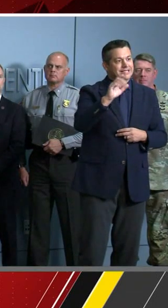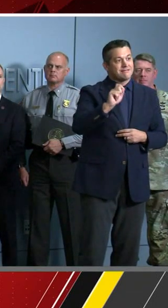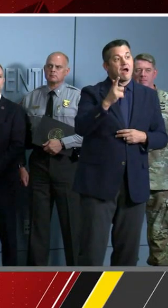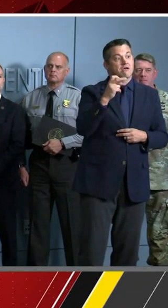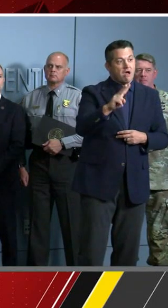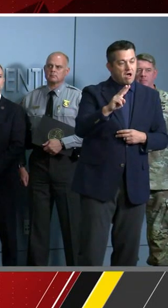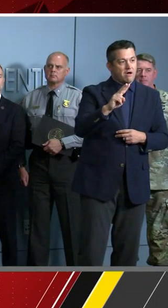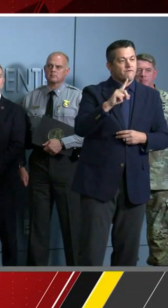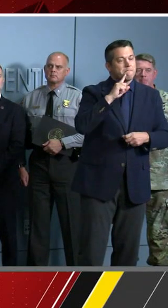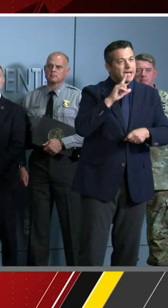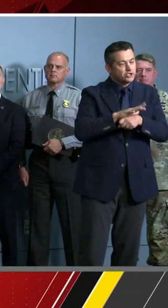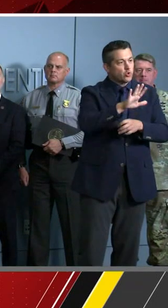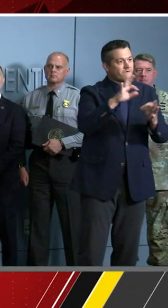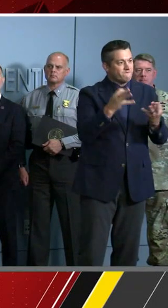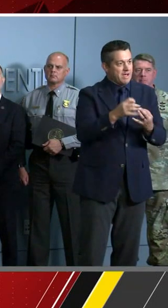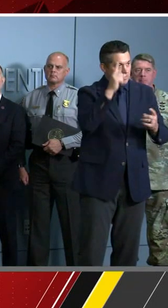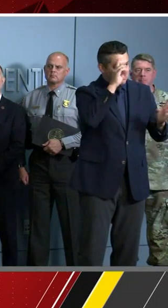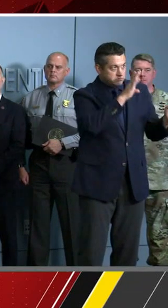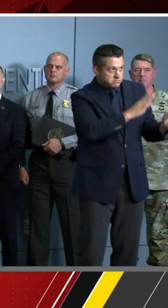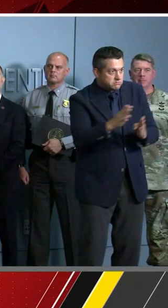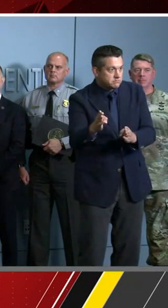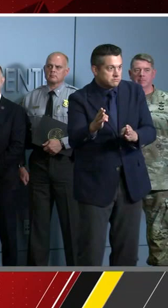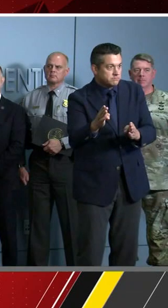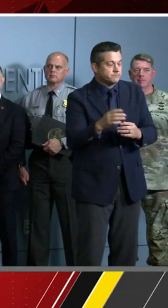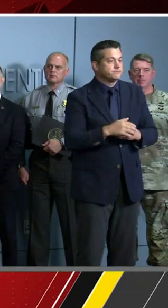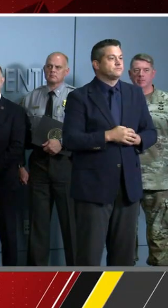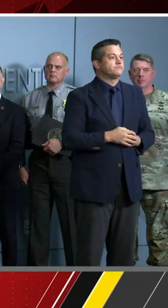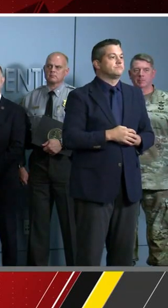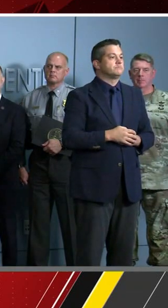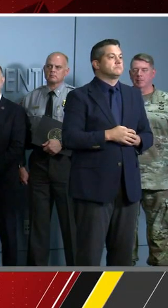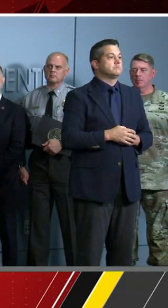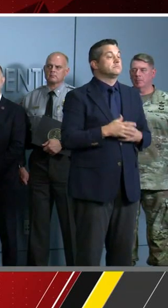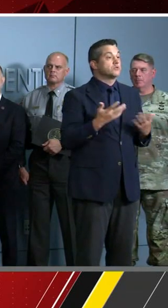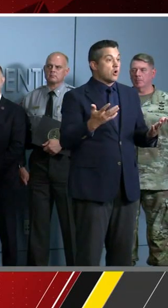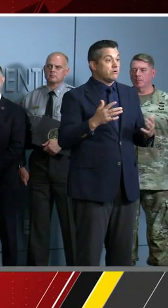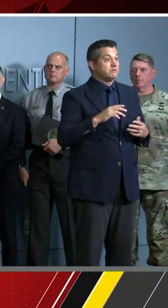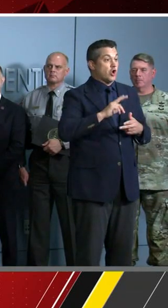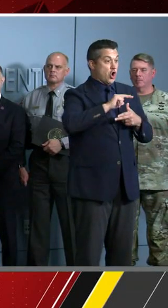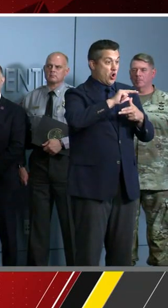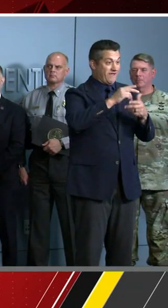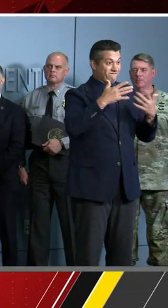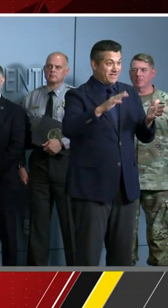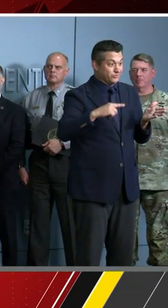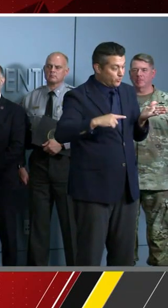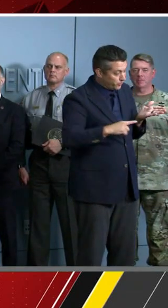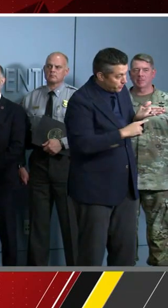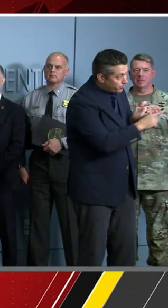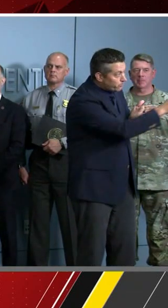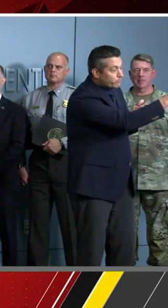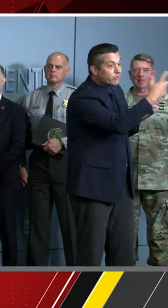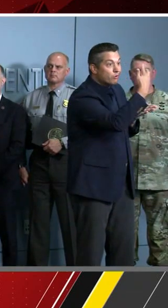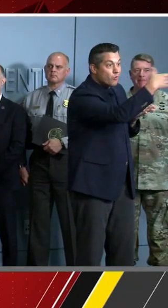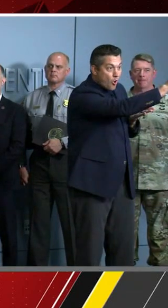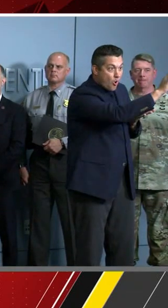family is ready once the storm has passed and we ensure the